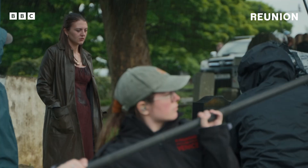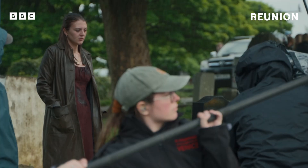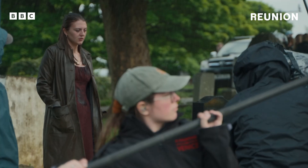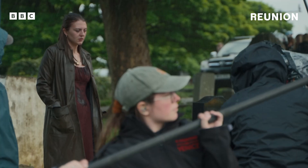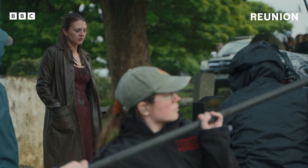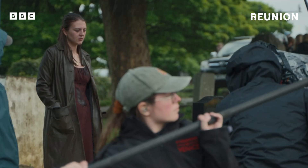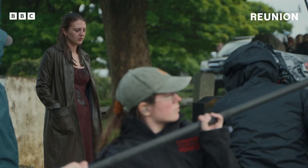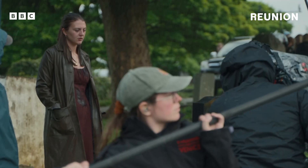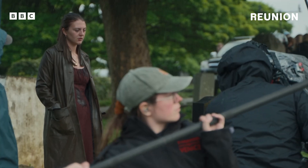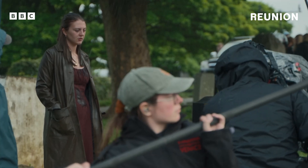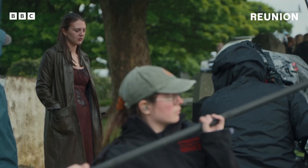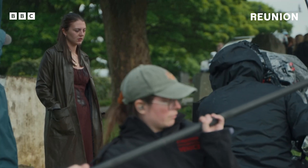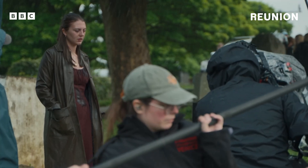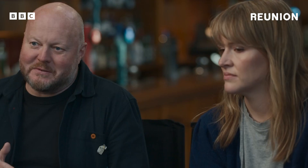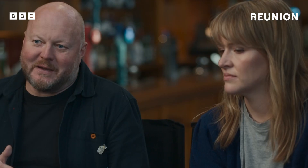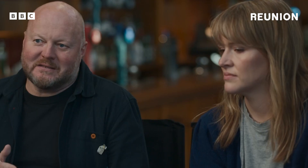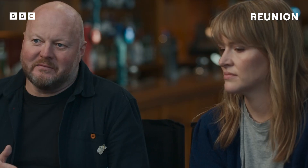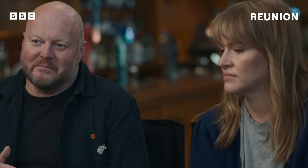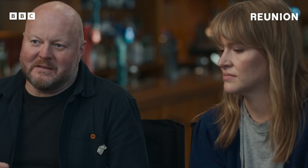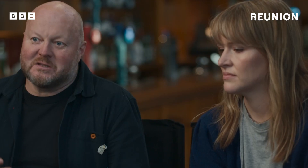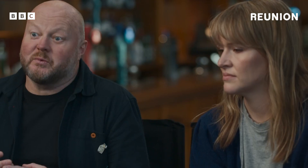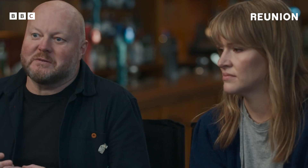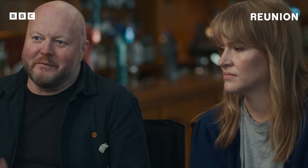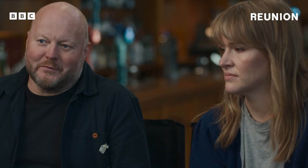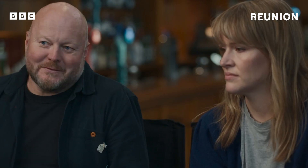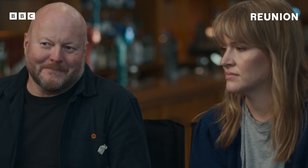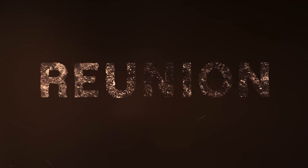and I think that coupled with the perspective, that's the sweet spot for us.